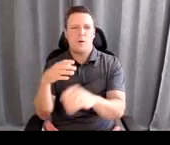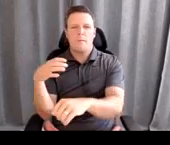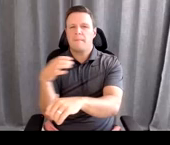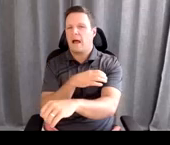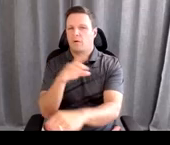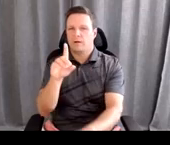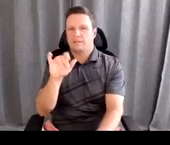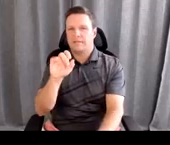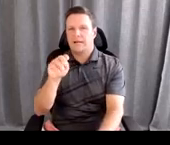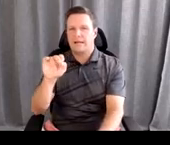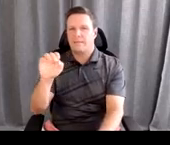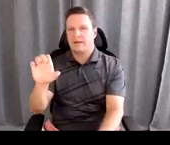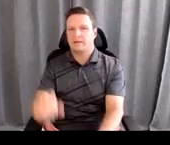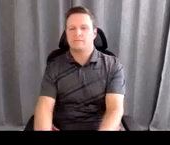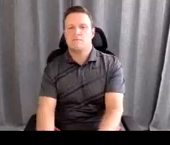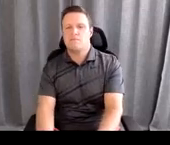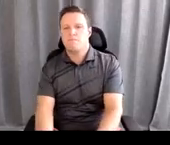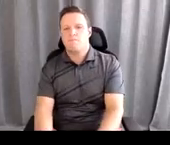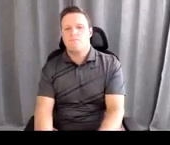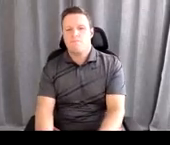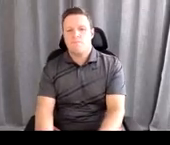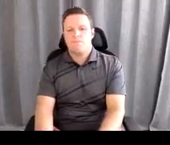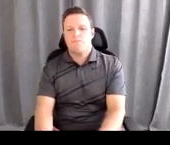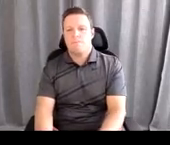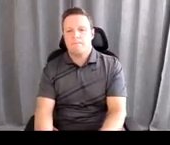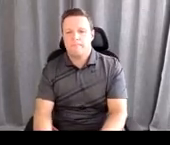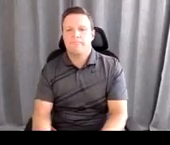And again, statistically, we know that the people that are providing